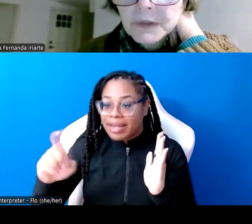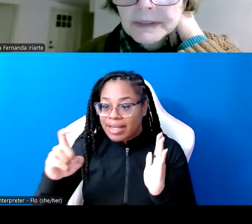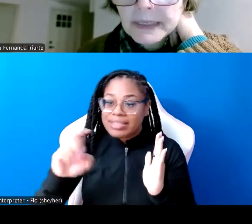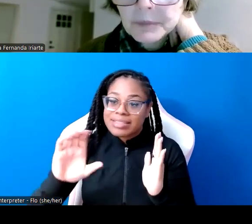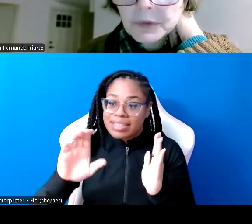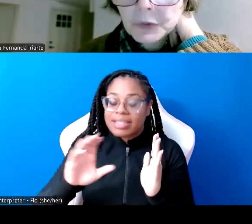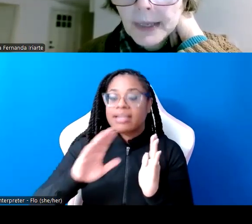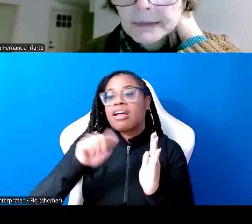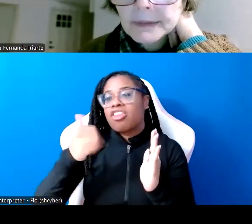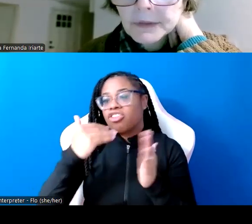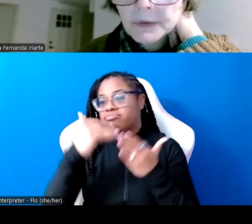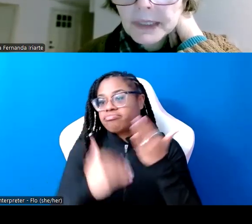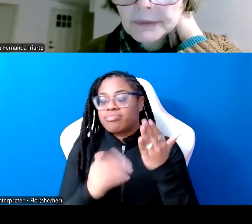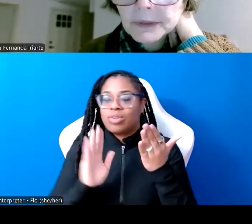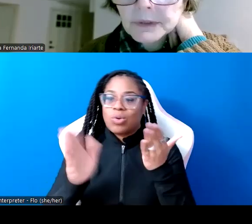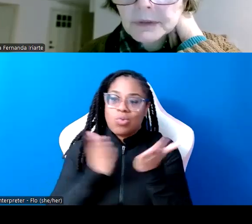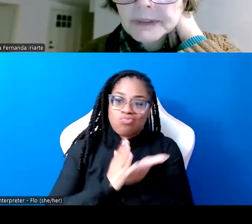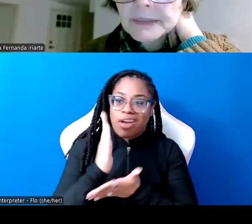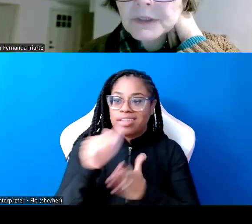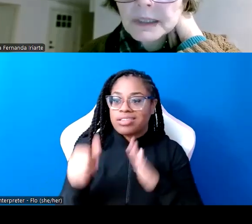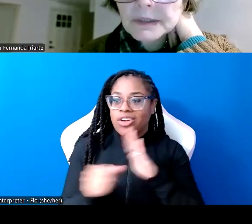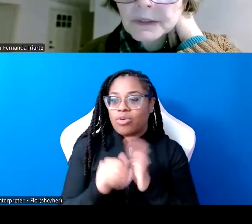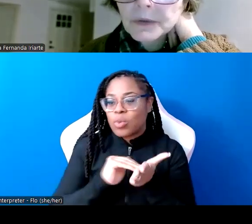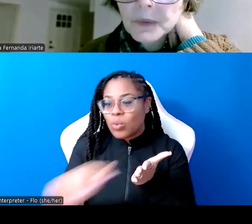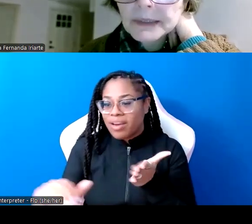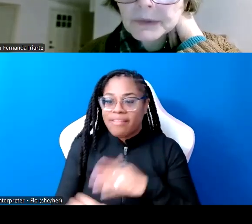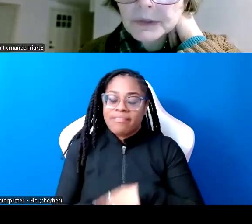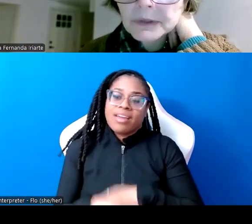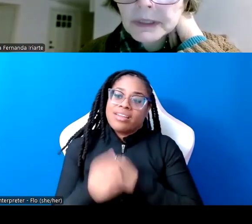For example your rights under the waiver, safeguards under the waiver,